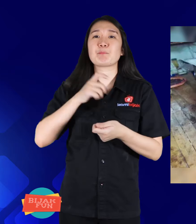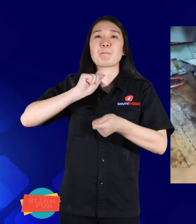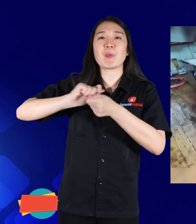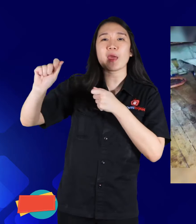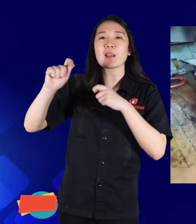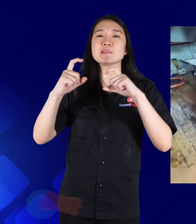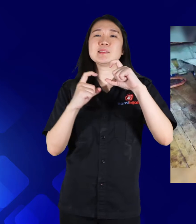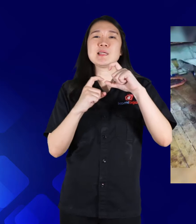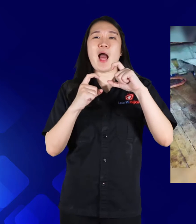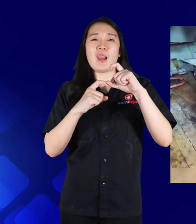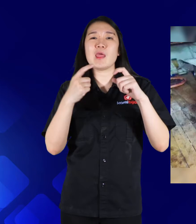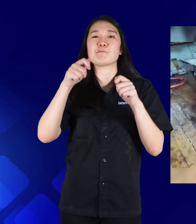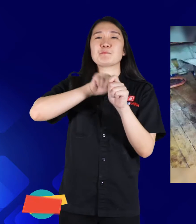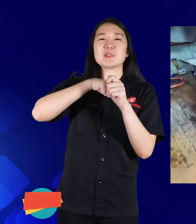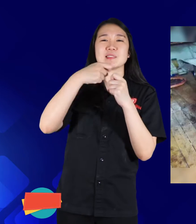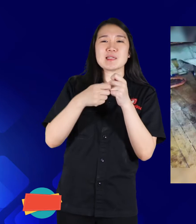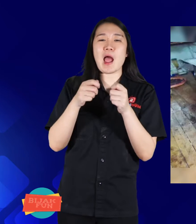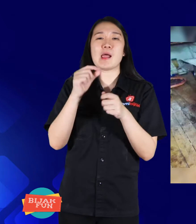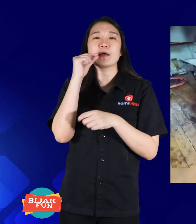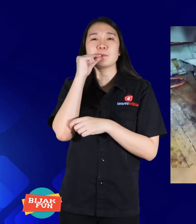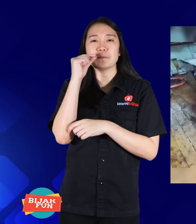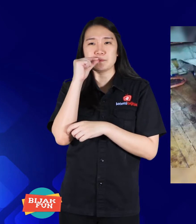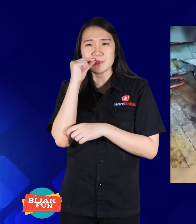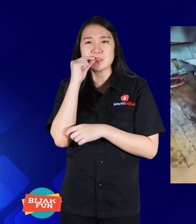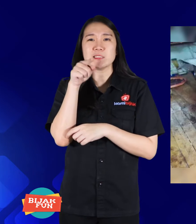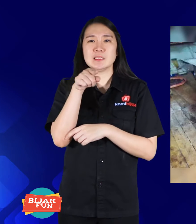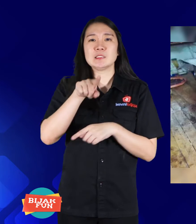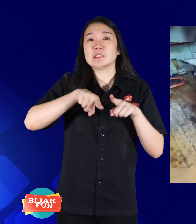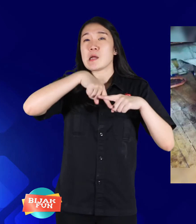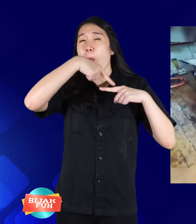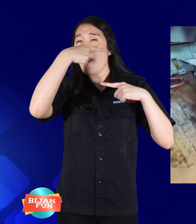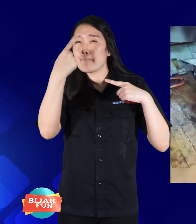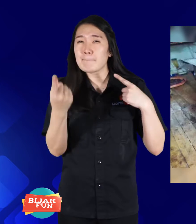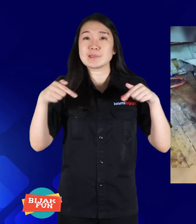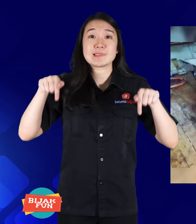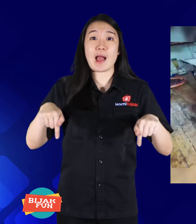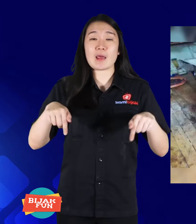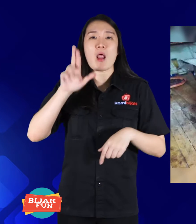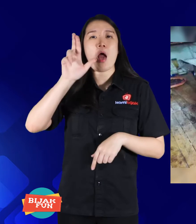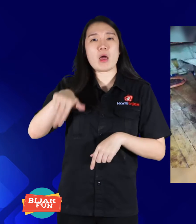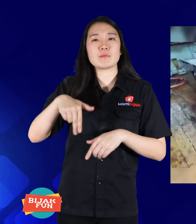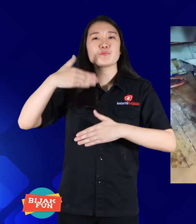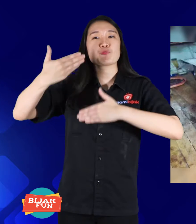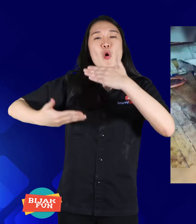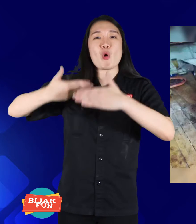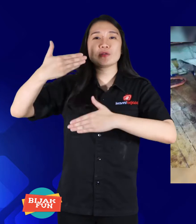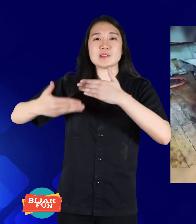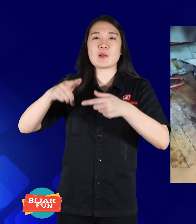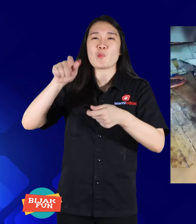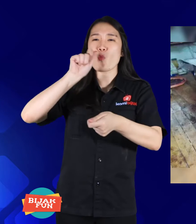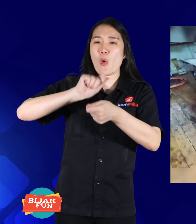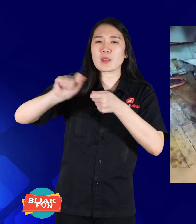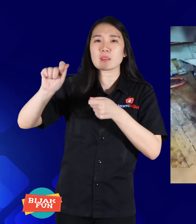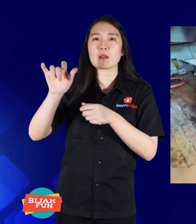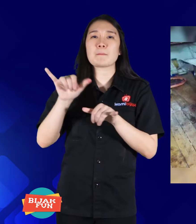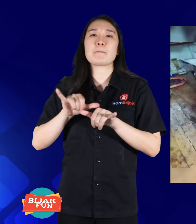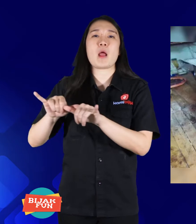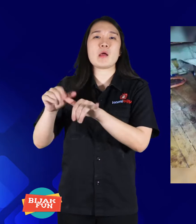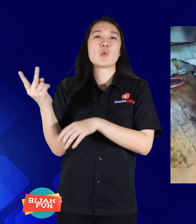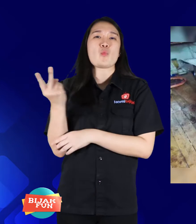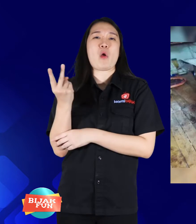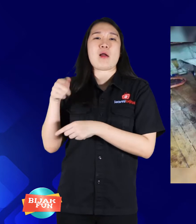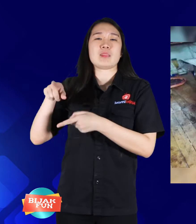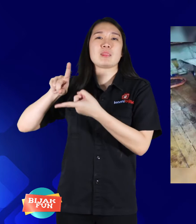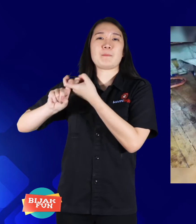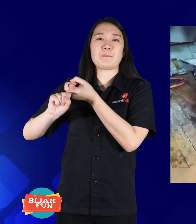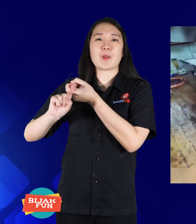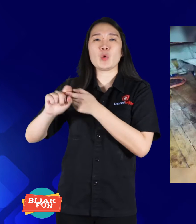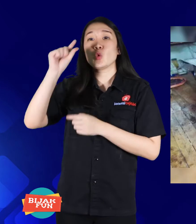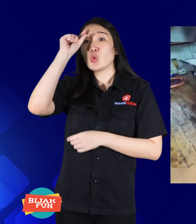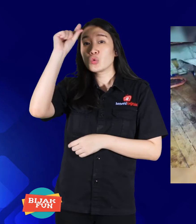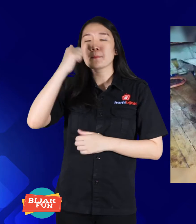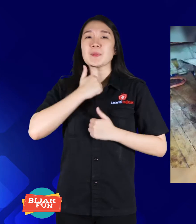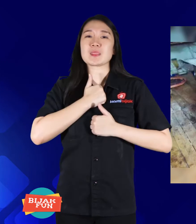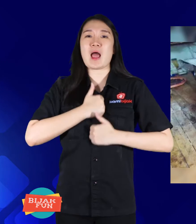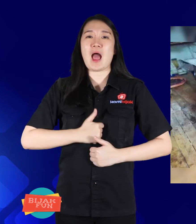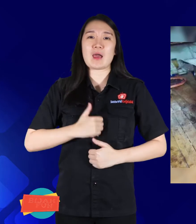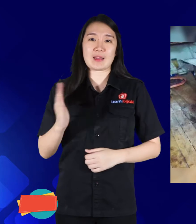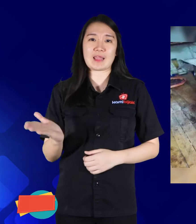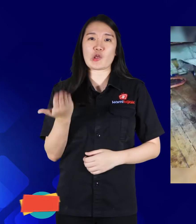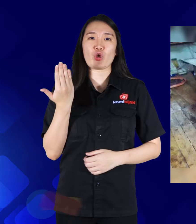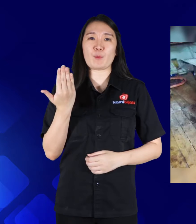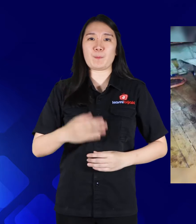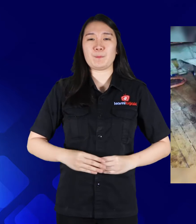It's said to be selling bananas and chips until now walk with his two friends to survive.